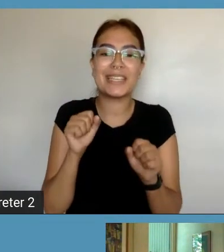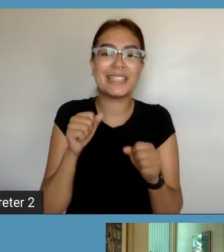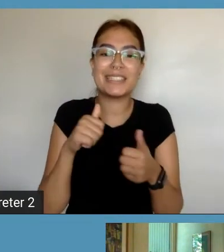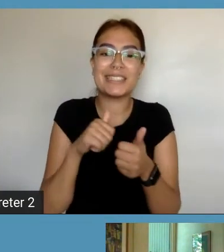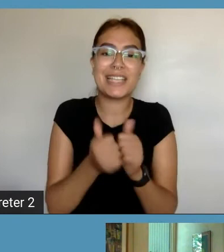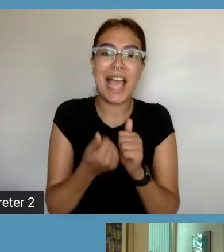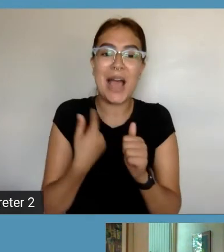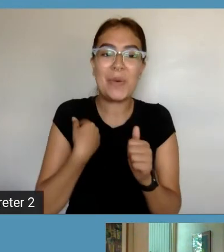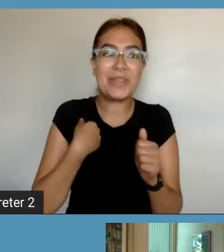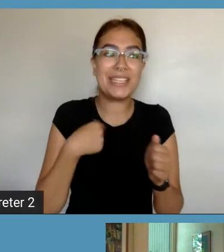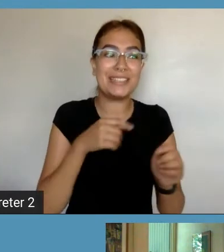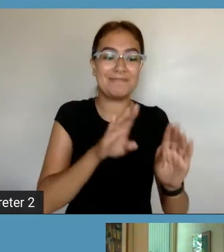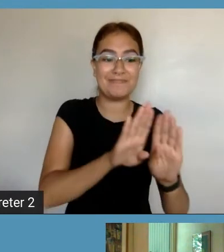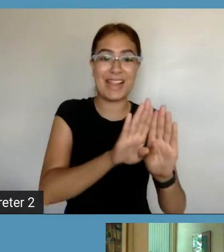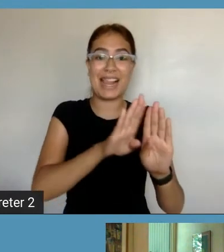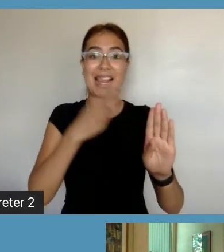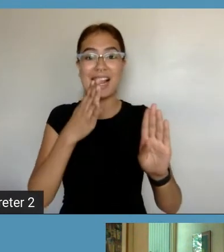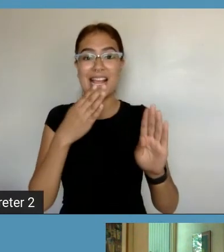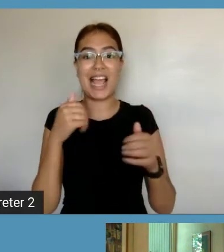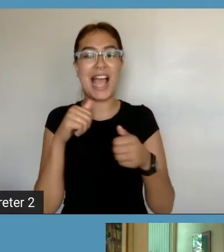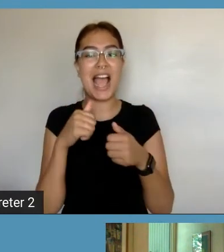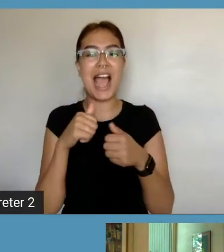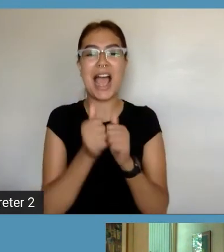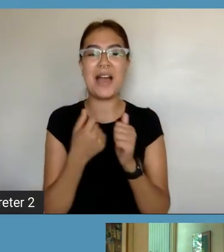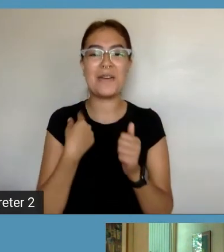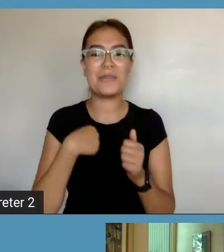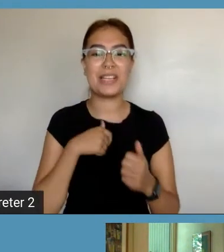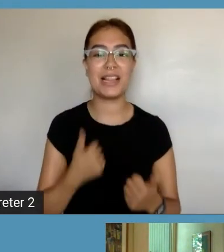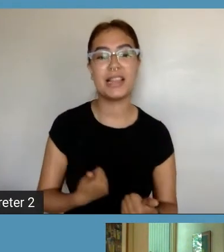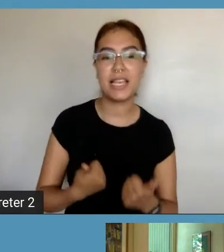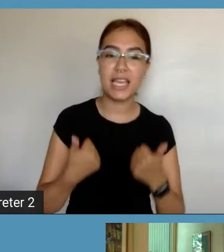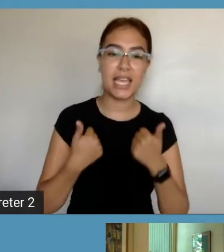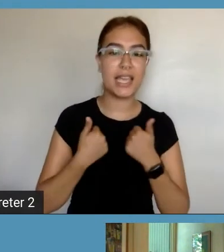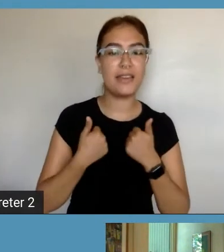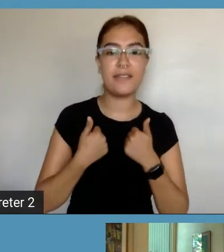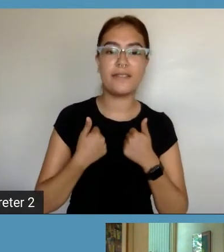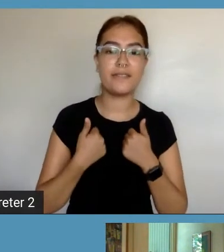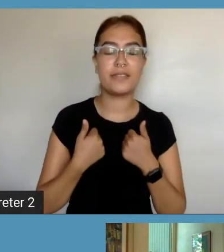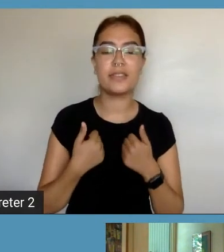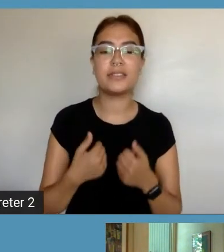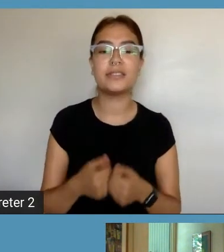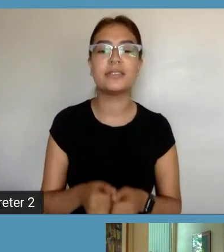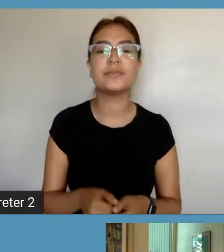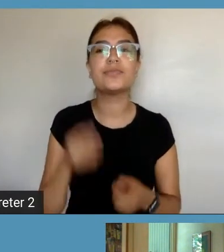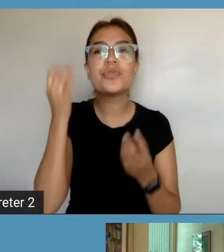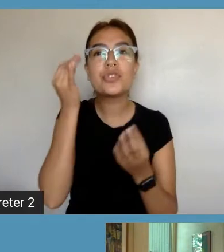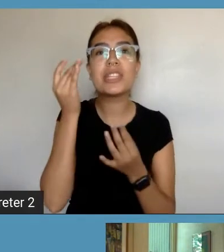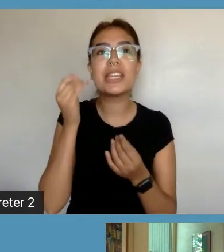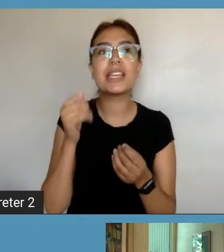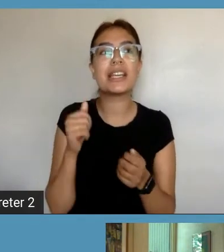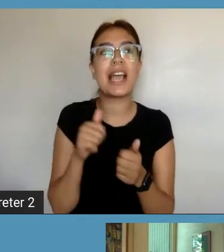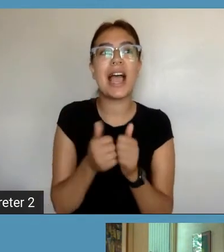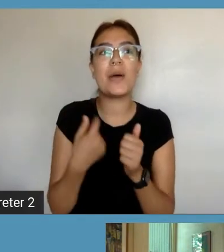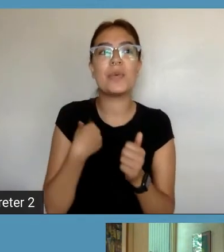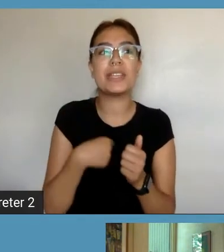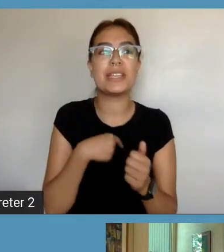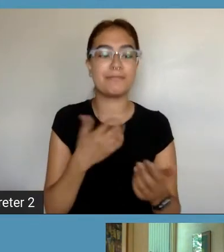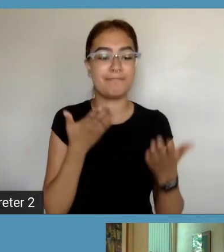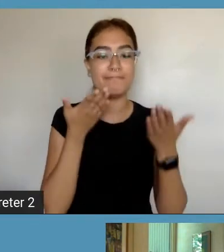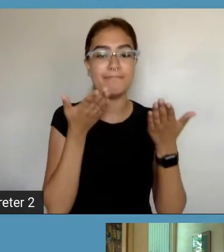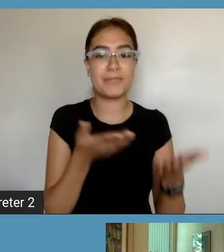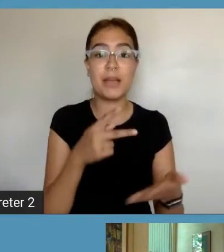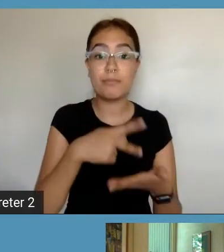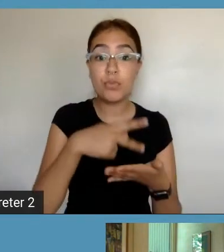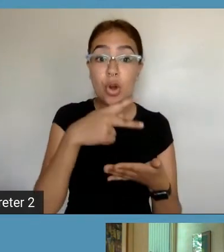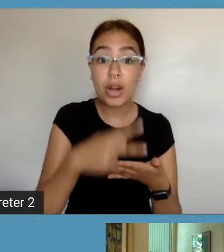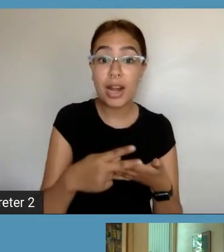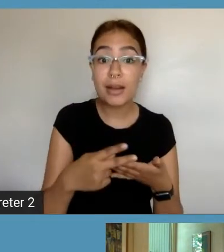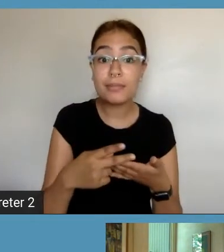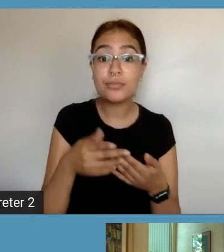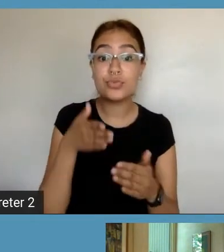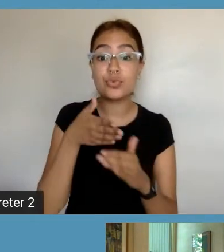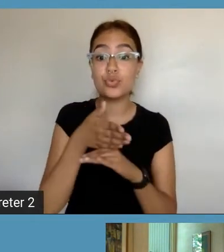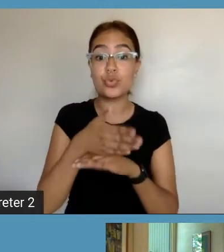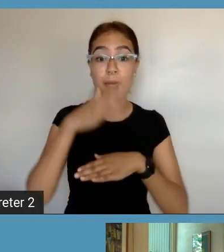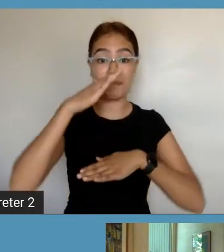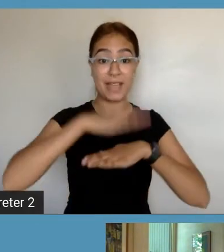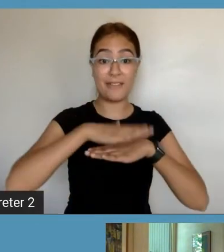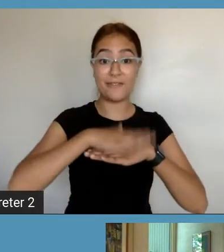business, and to think you can offer programs through platforms that you have users subscribe